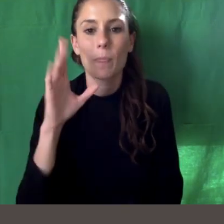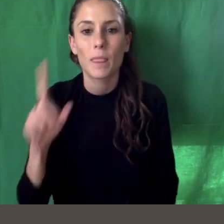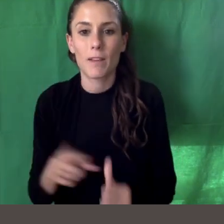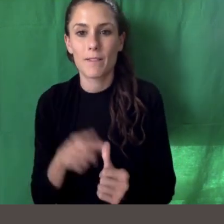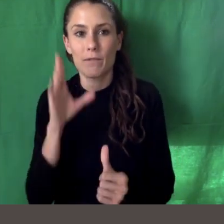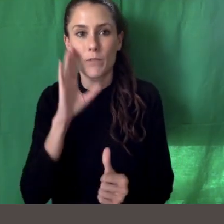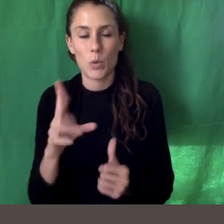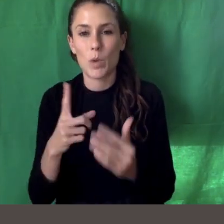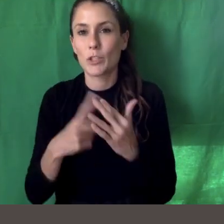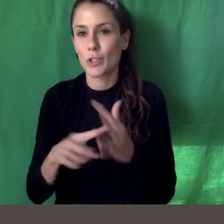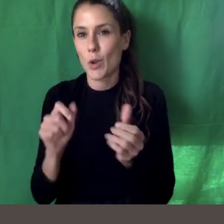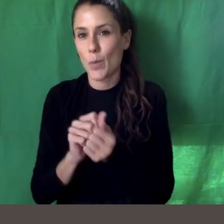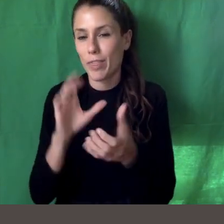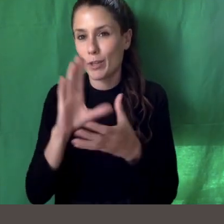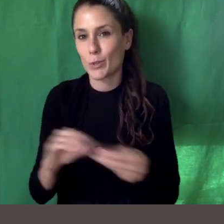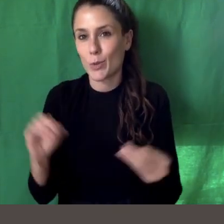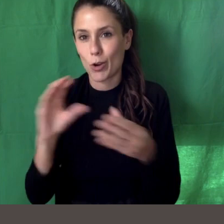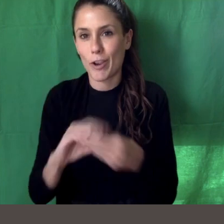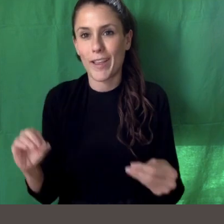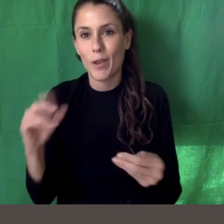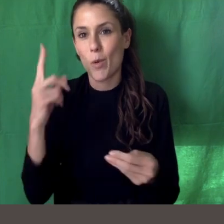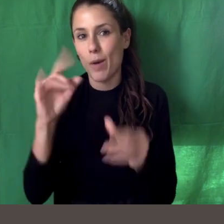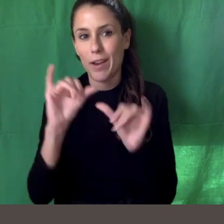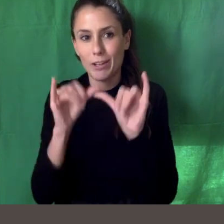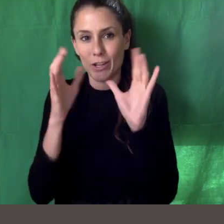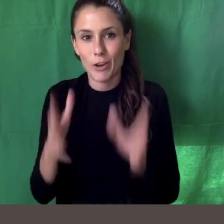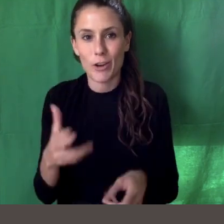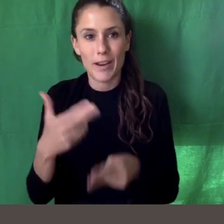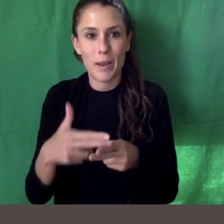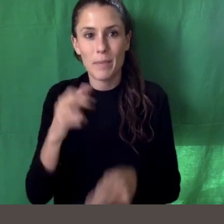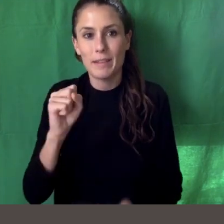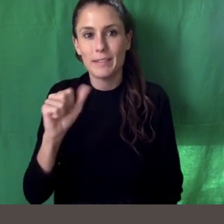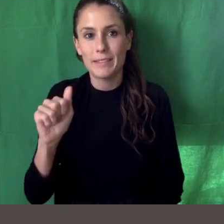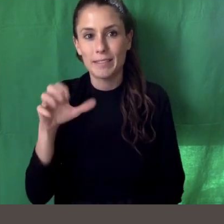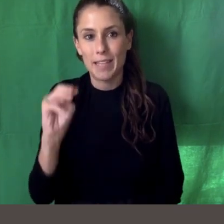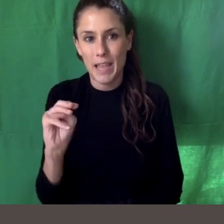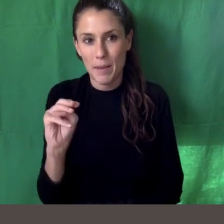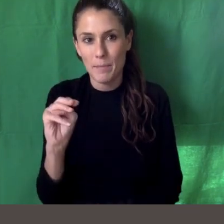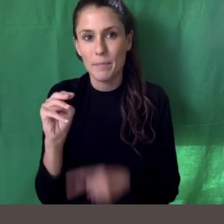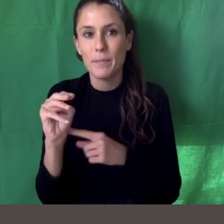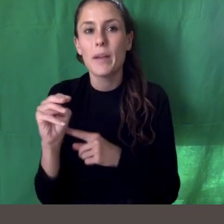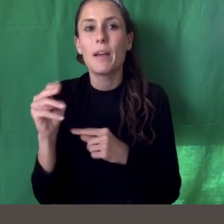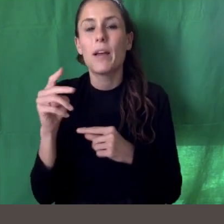First we're going to start with the story. There was an engineer named Sam who sat down for a